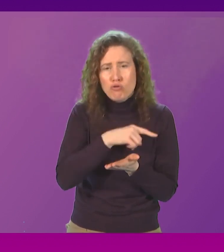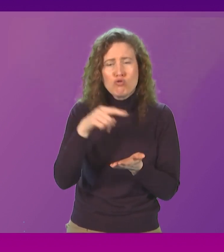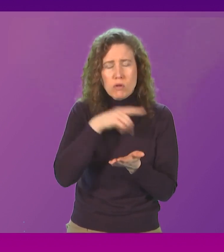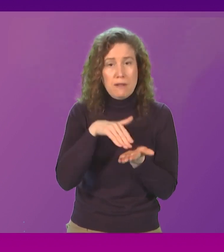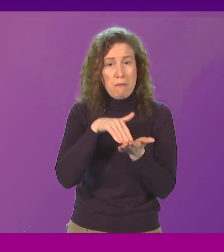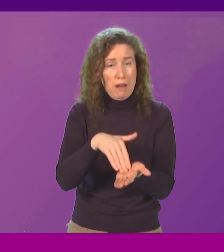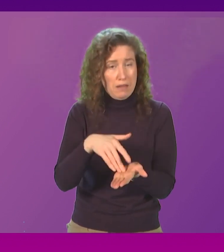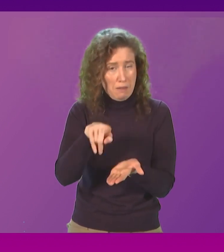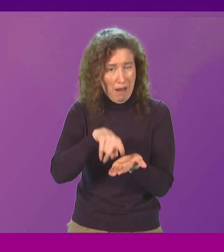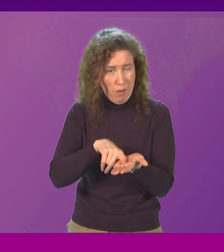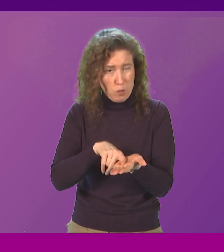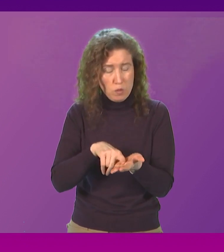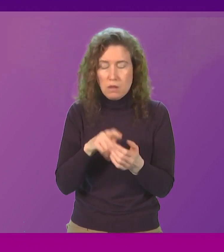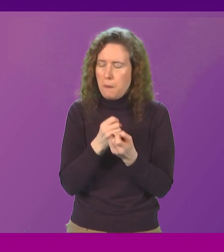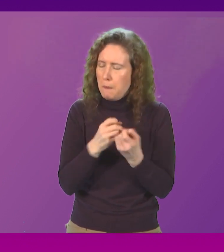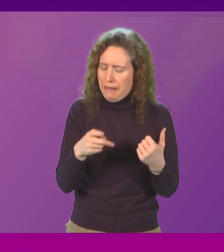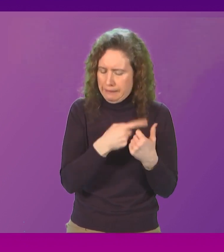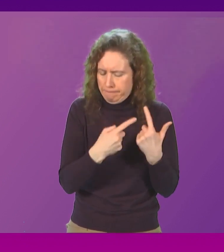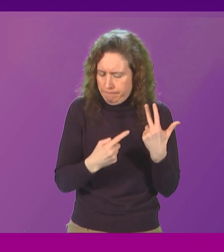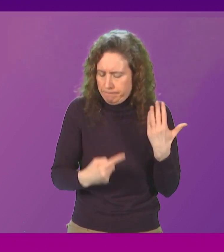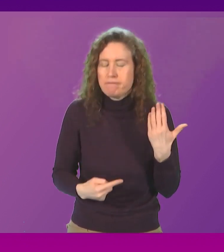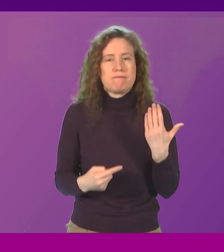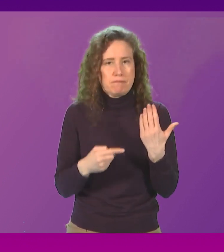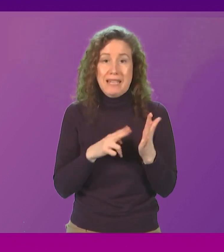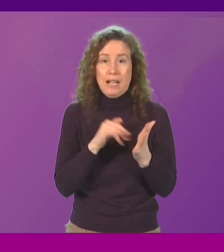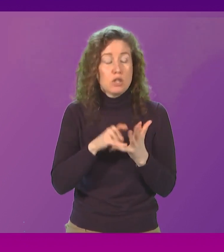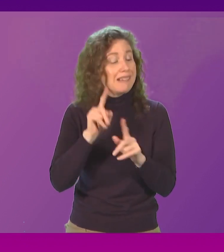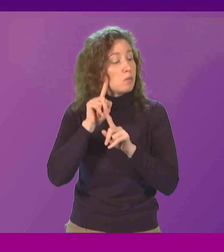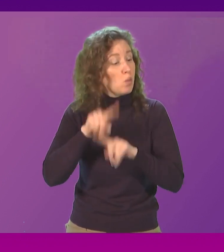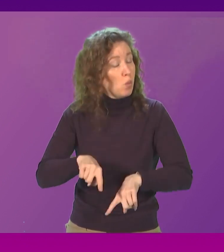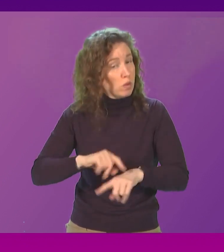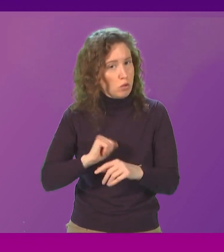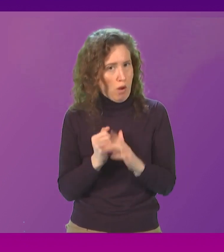On those and on so many other issues, Nicola Sturgeon ignored Scotland’s priorities in